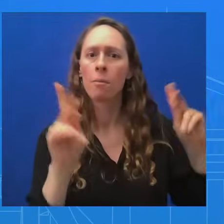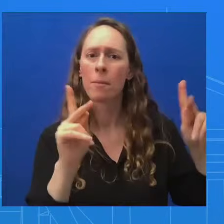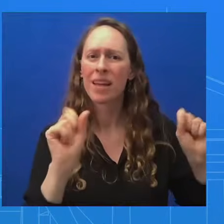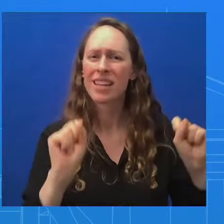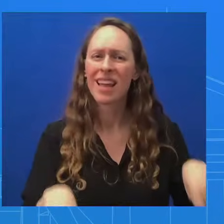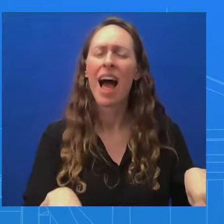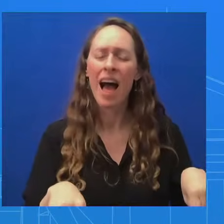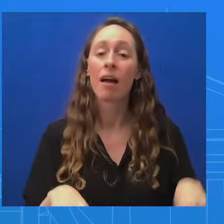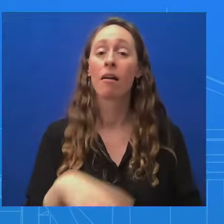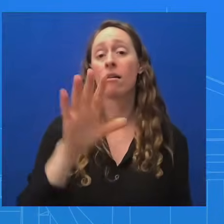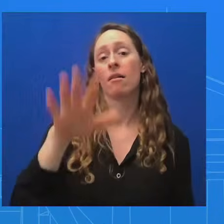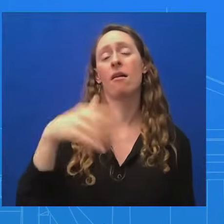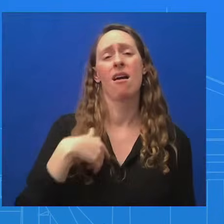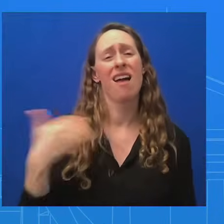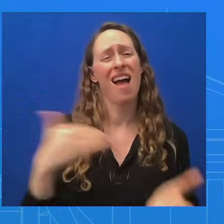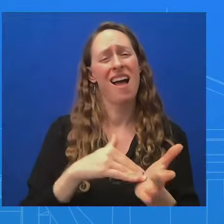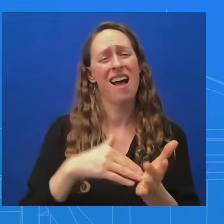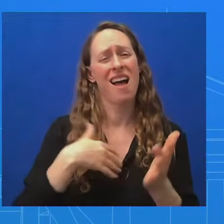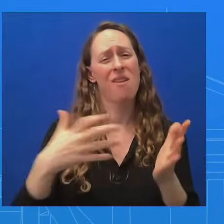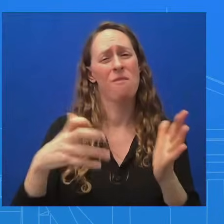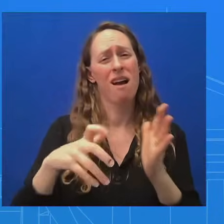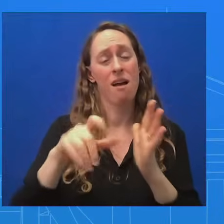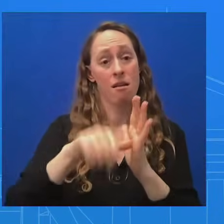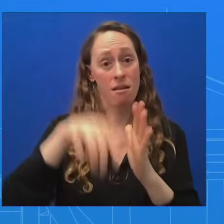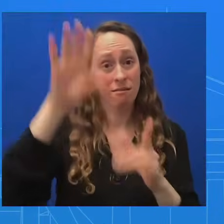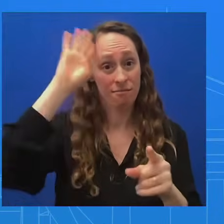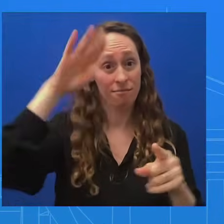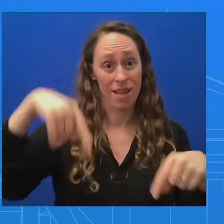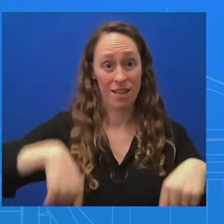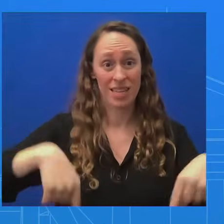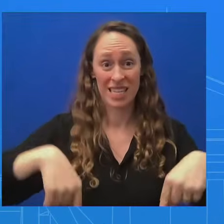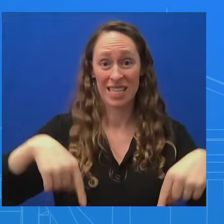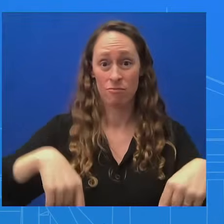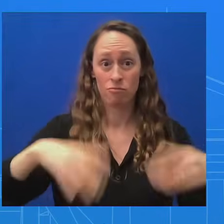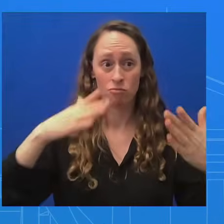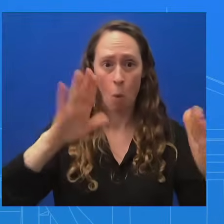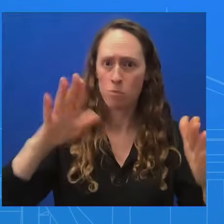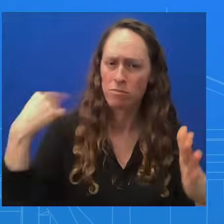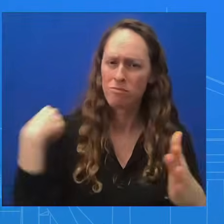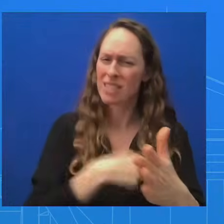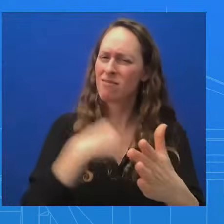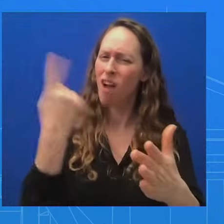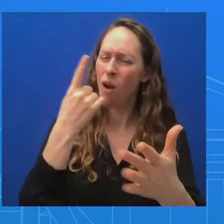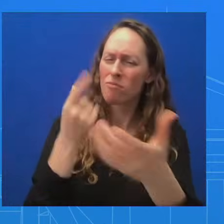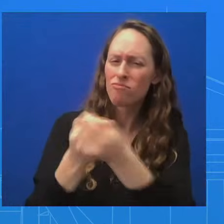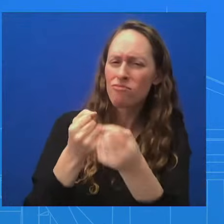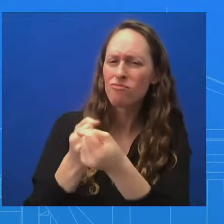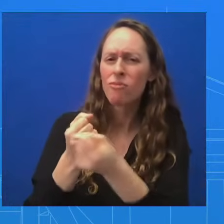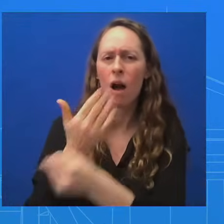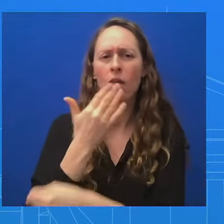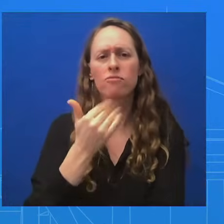once supporting Israel and their military capabilities, but also providing advice, counsel, lessons learned from our own experiences